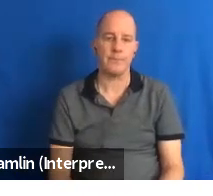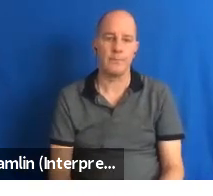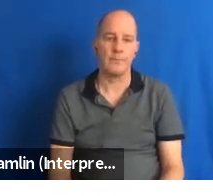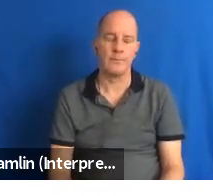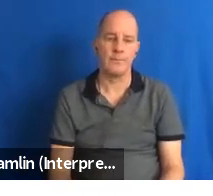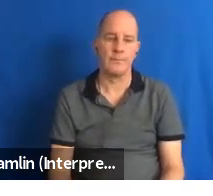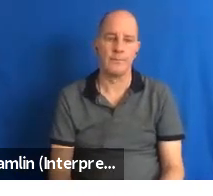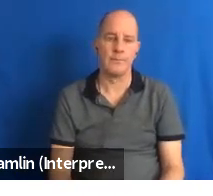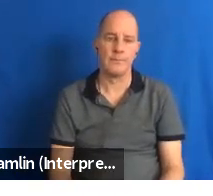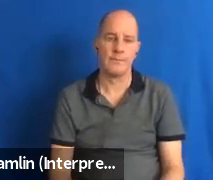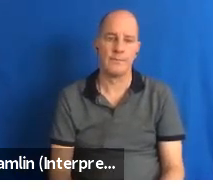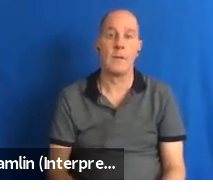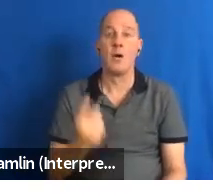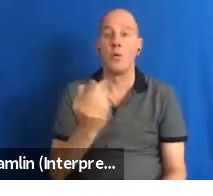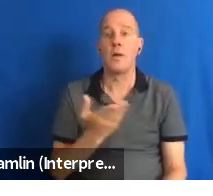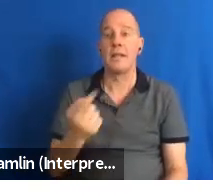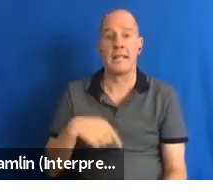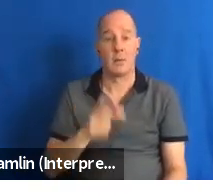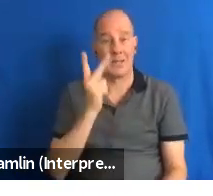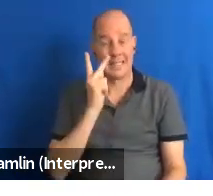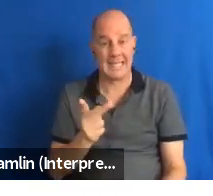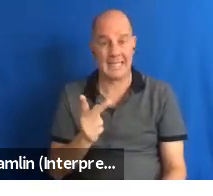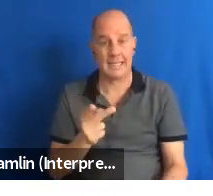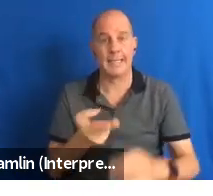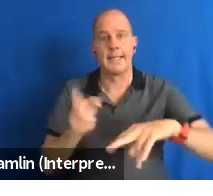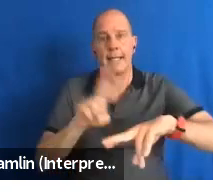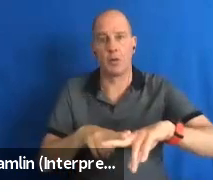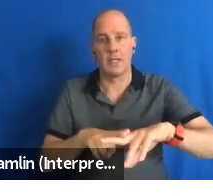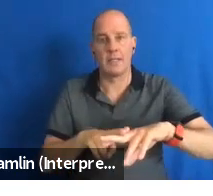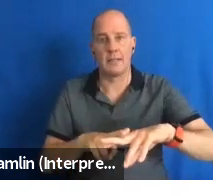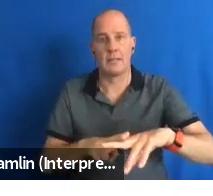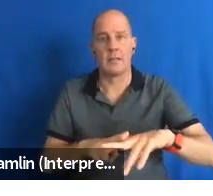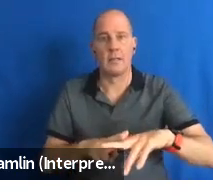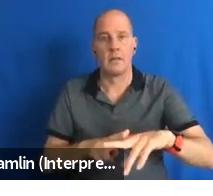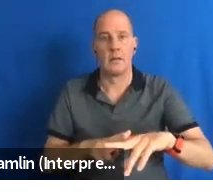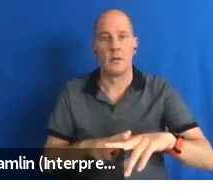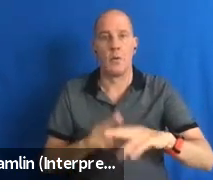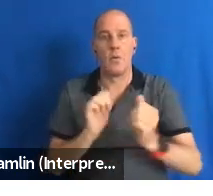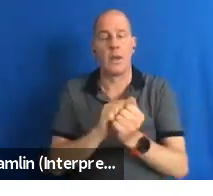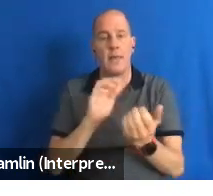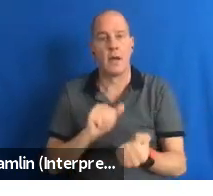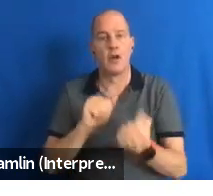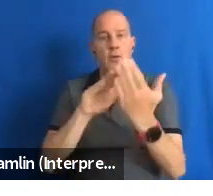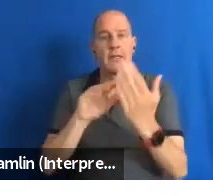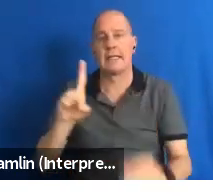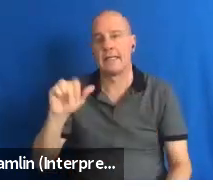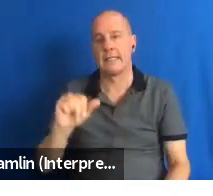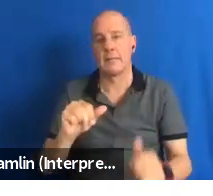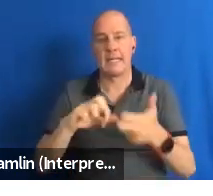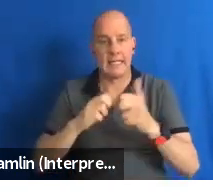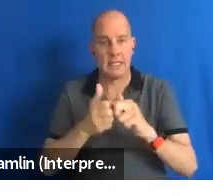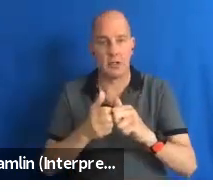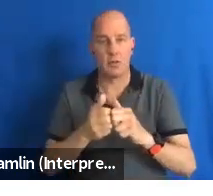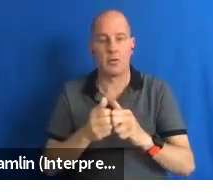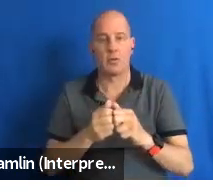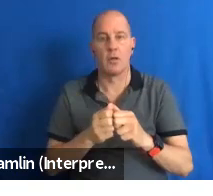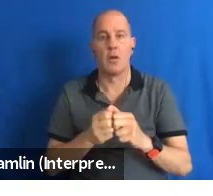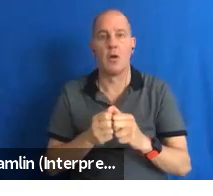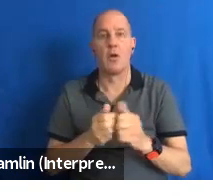seeing is an increase in addressing disability issues throughout policies and programming.